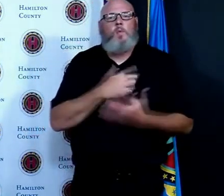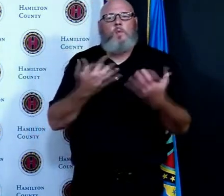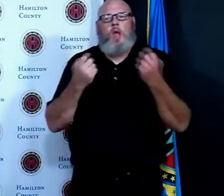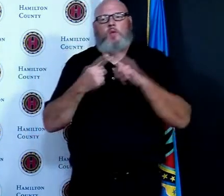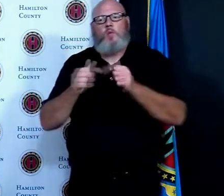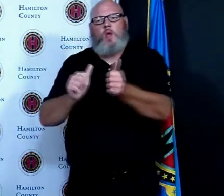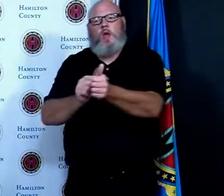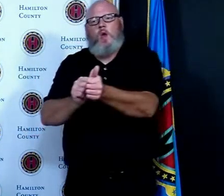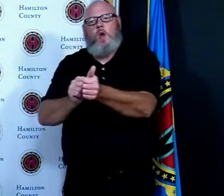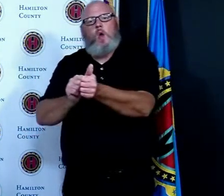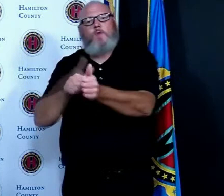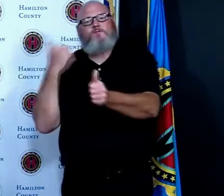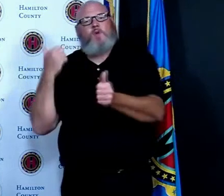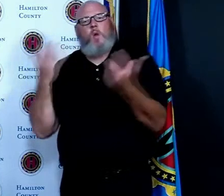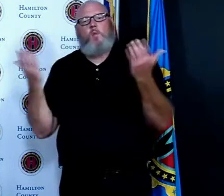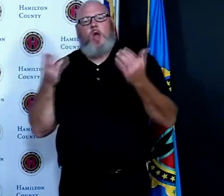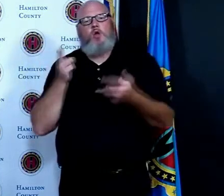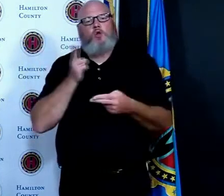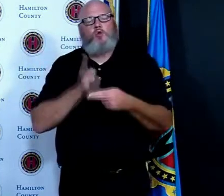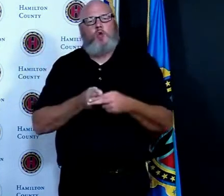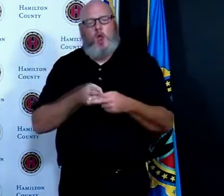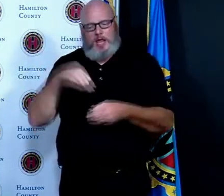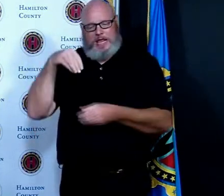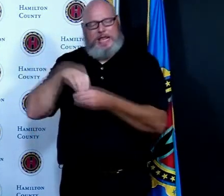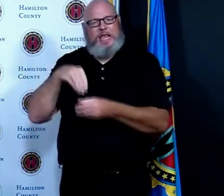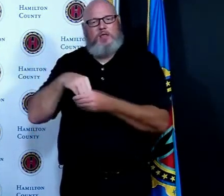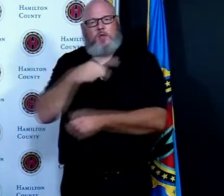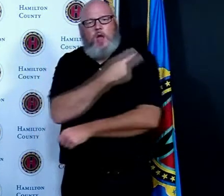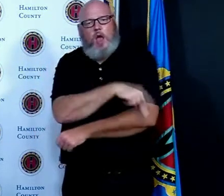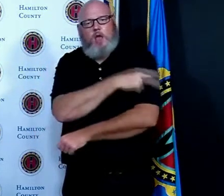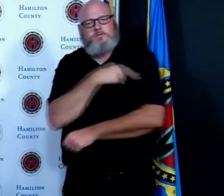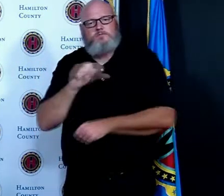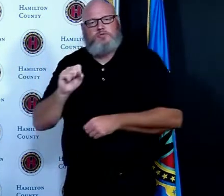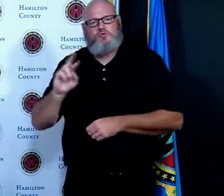facilities within their four walls which we think is actually the best way to take care of patients